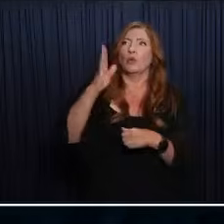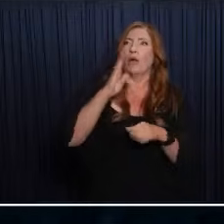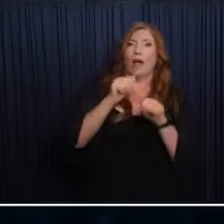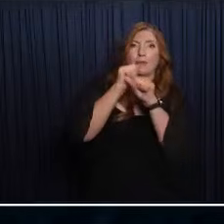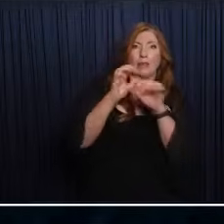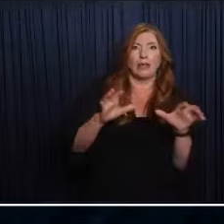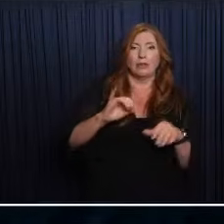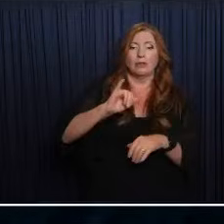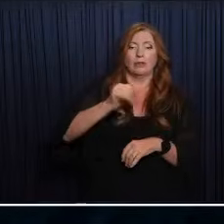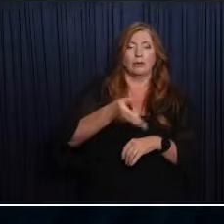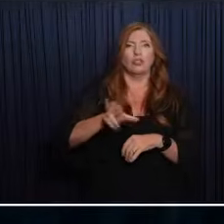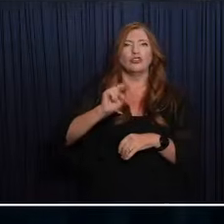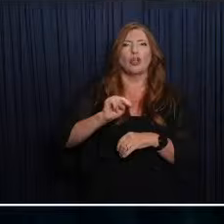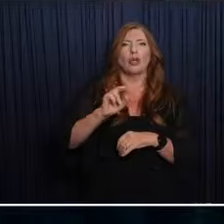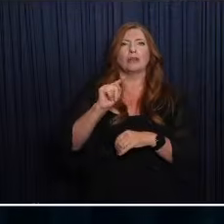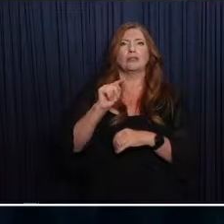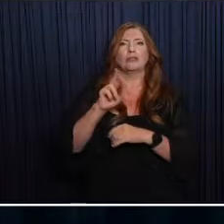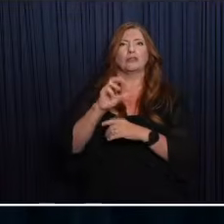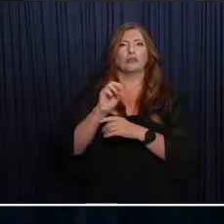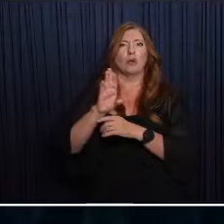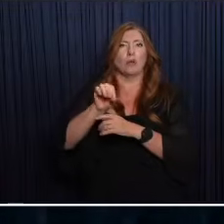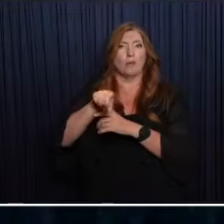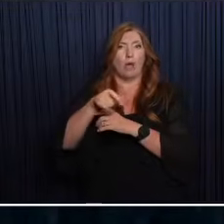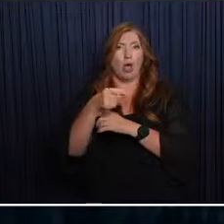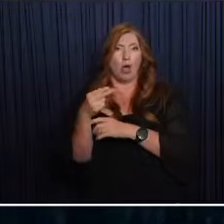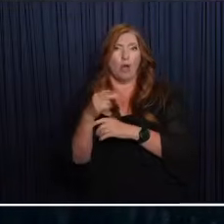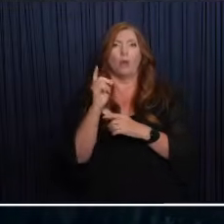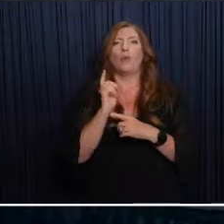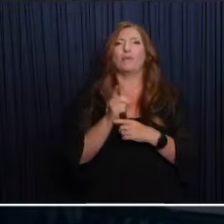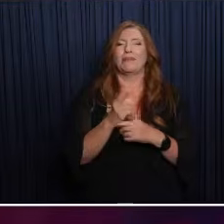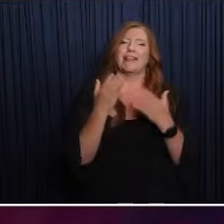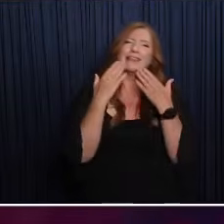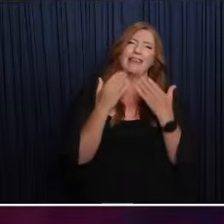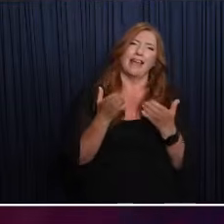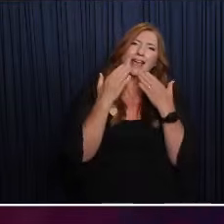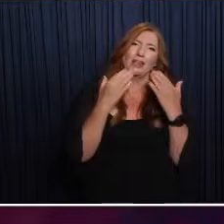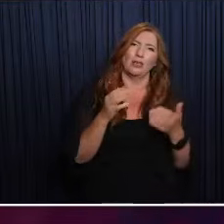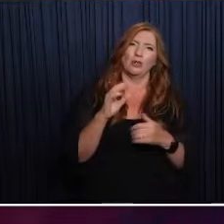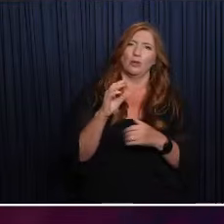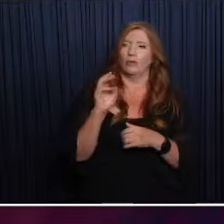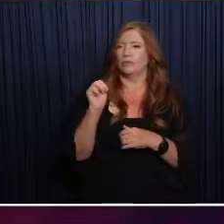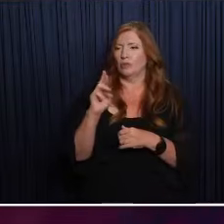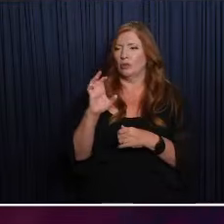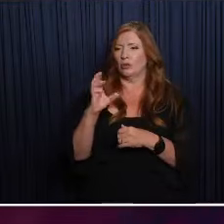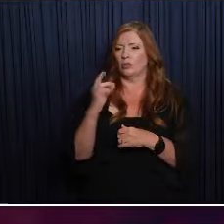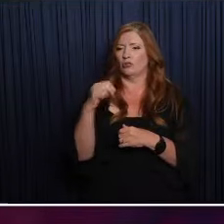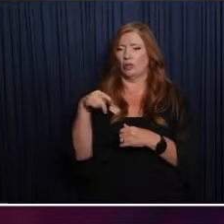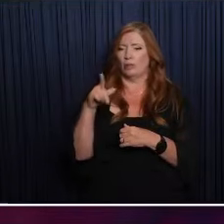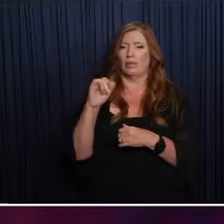FATHERS WANTED. REAL REPRESENTATION IN THE COMMUNITY YOU LIVE IN.